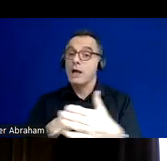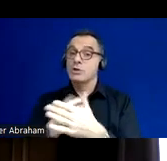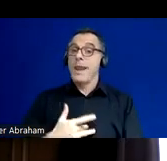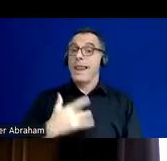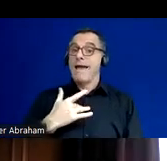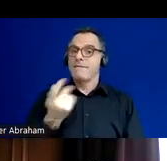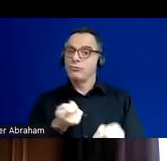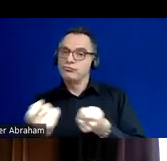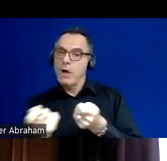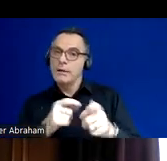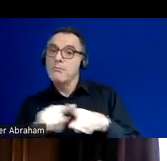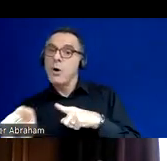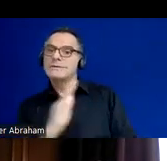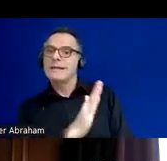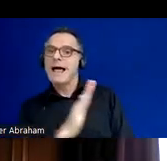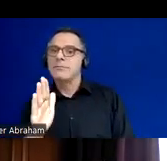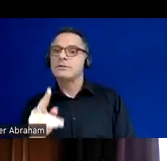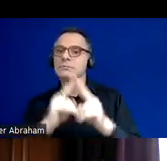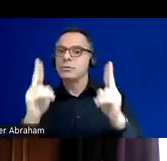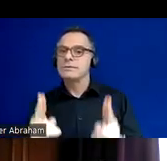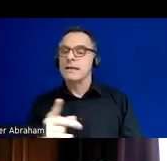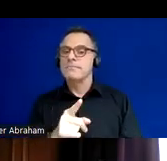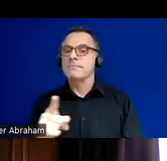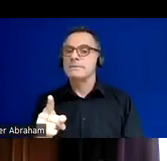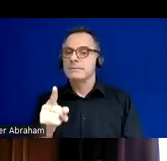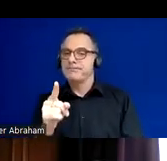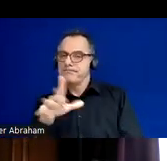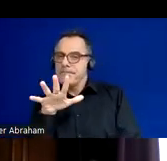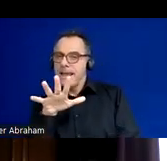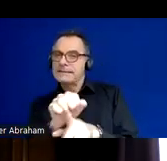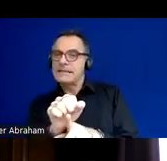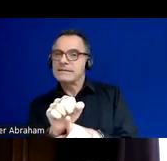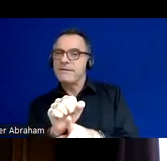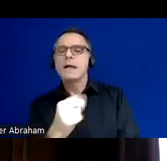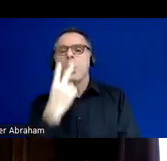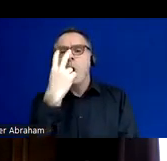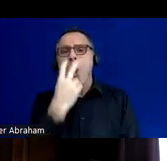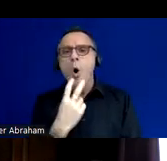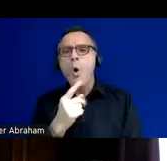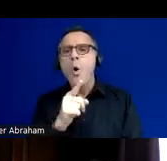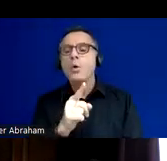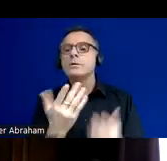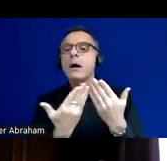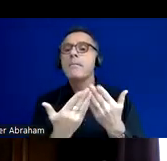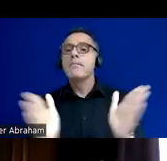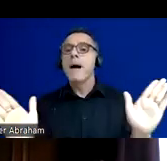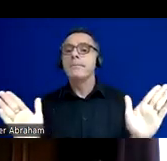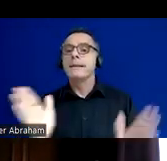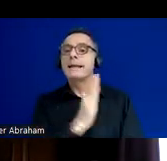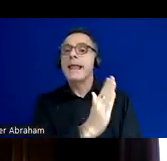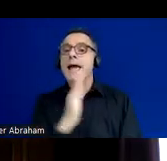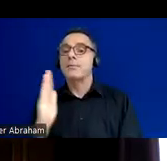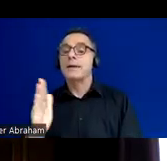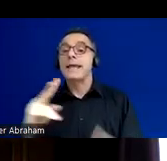libraries and museums, they identified the former public library in Bridgeton as a possible location